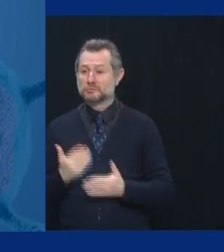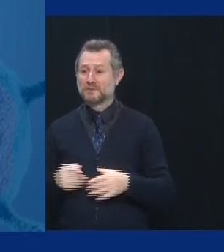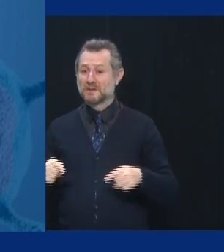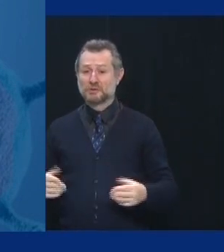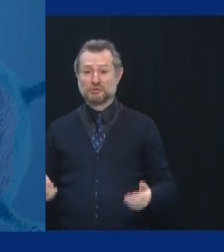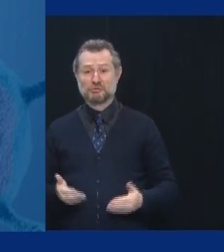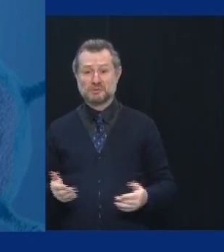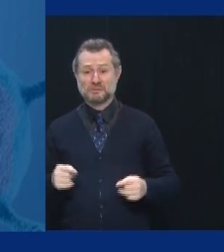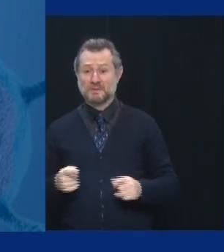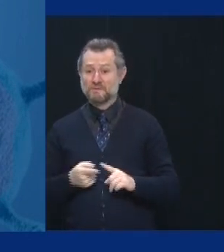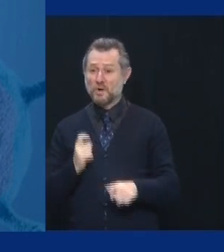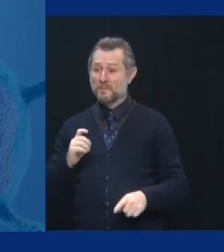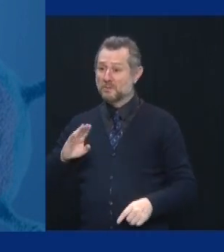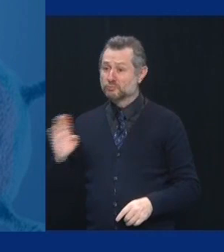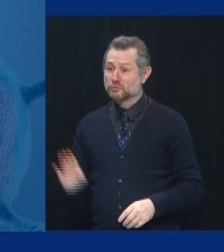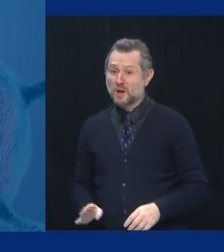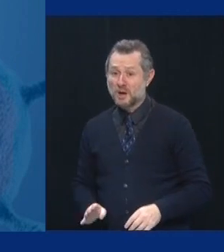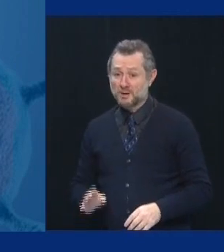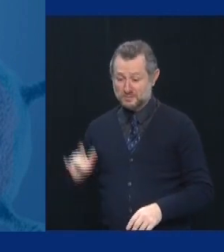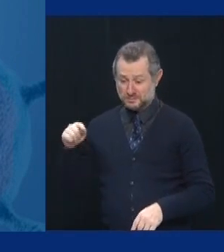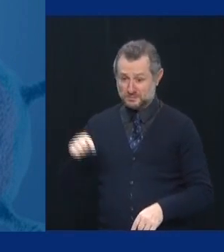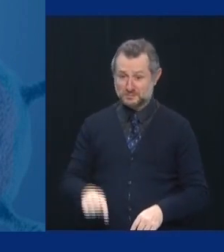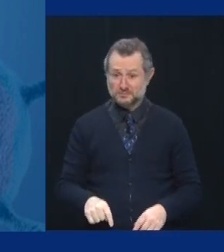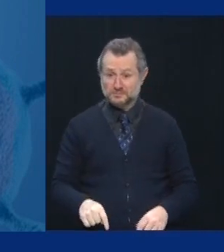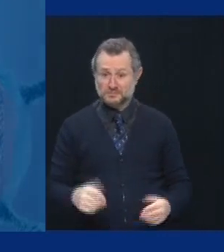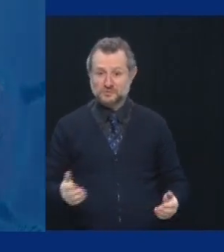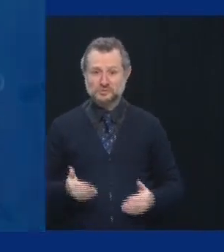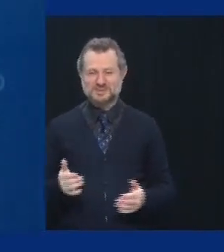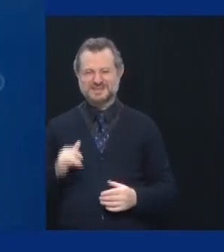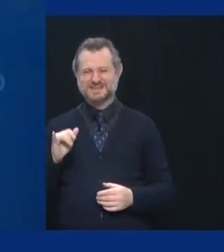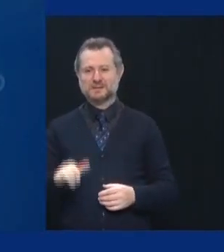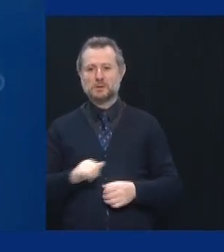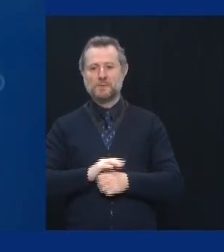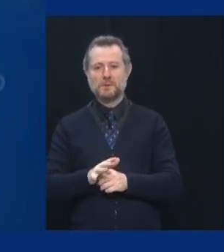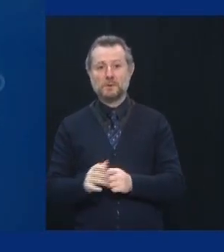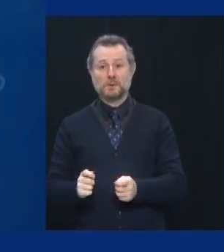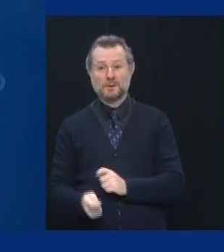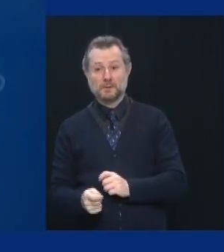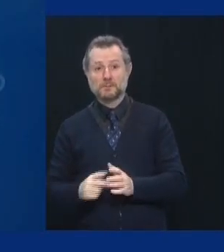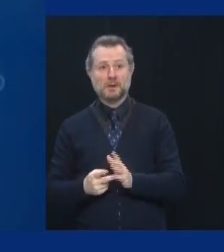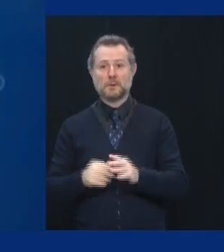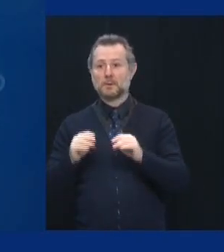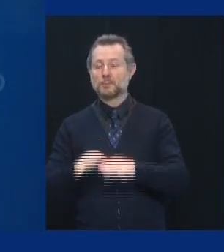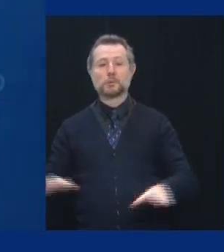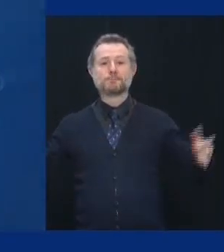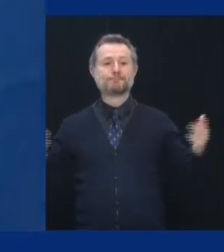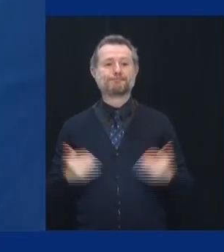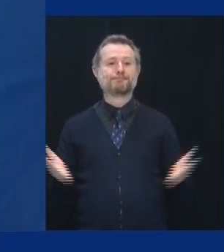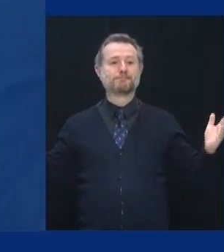STRAIN, BUT THEN WHY ARE YOU STILL ALLOWING PEOPLE TO JUST FLY INTO THIS COUNTRY. AND THEN IT'S TOO LATE, ONCE